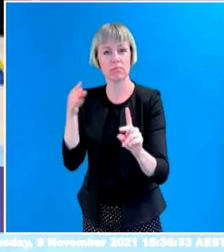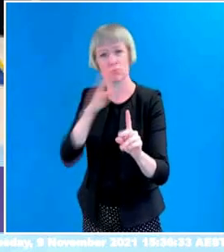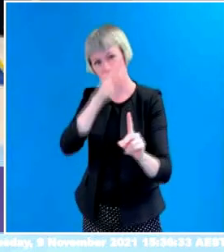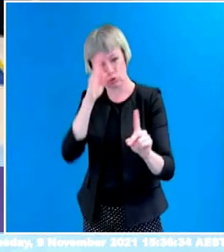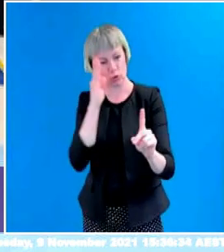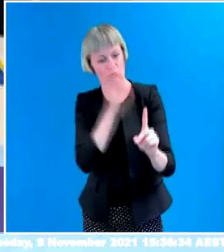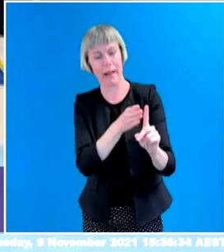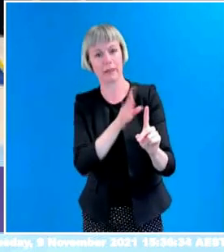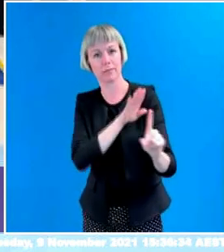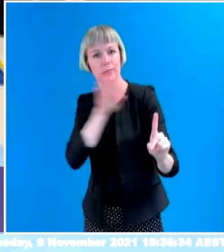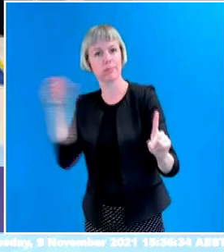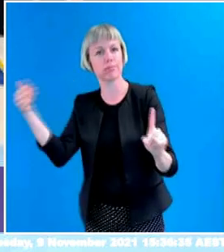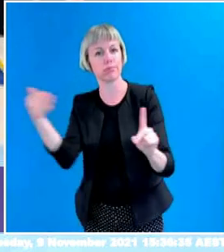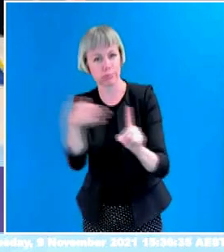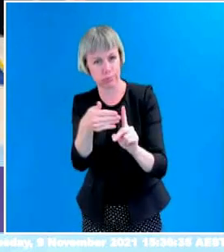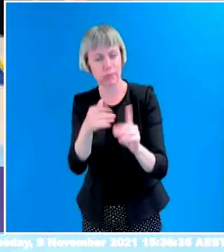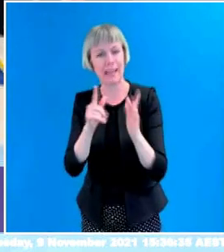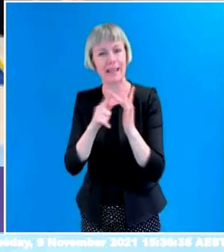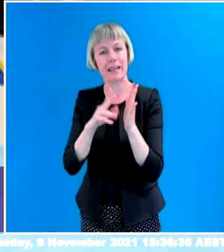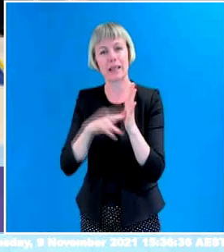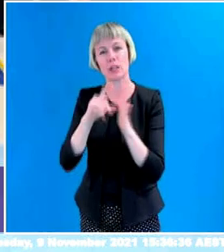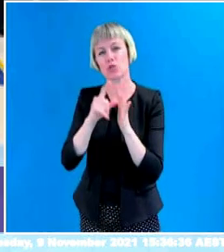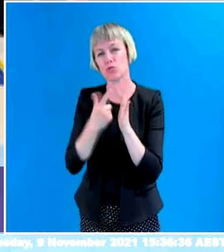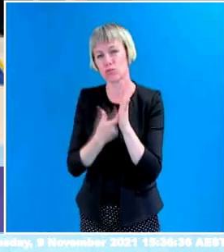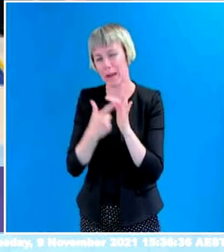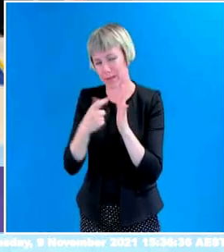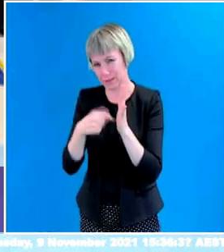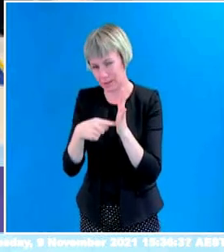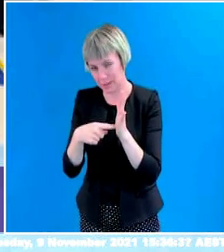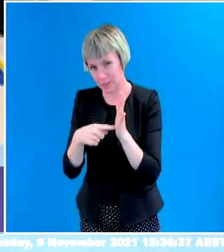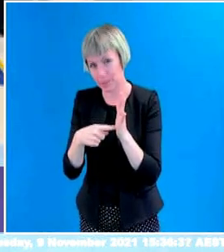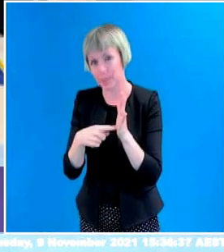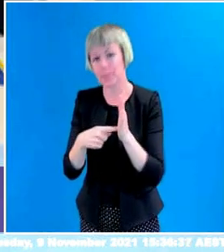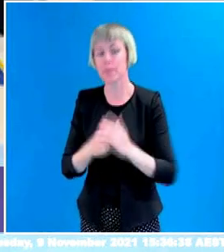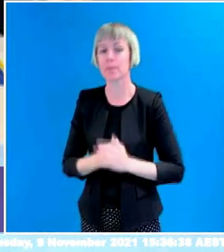And in both instances it tries to say